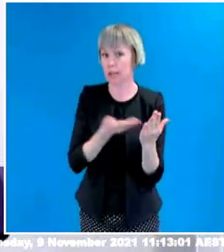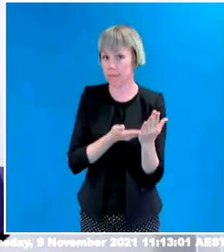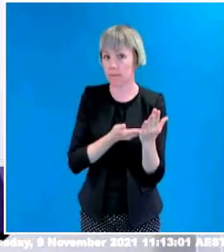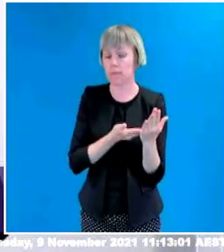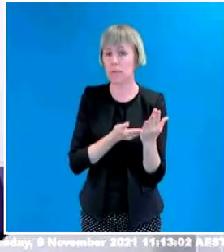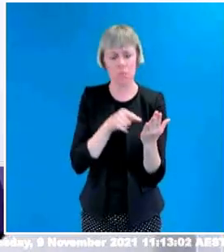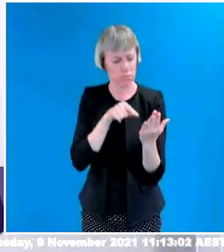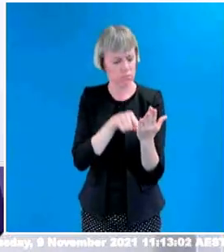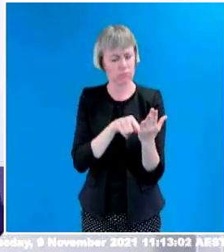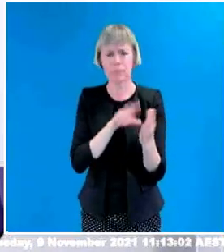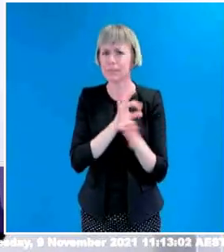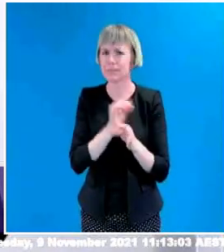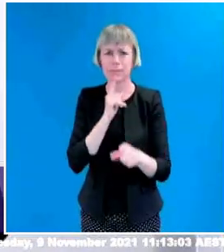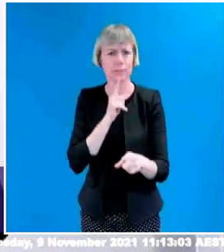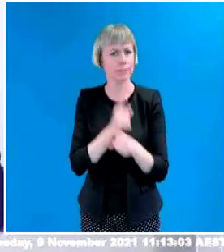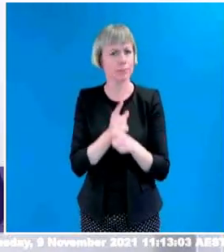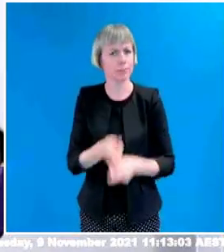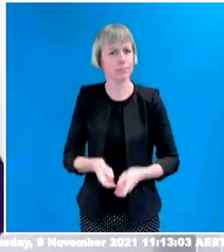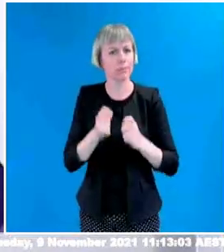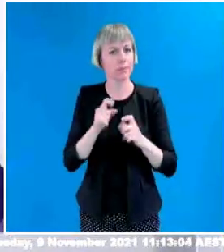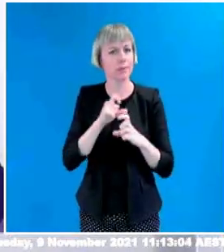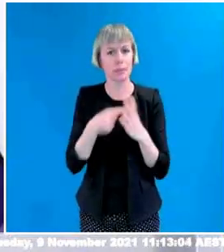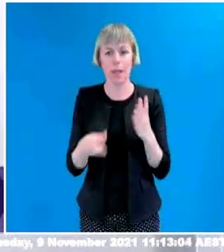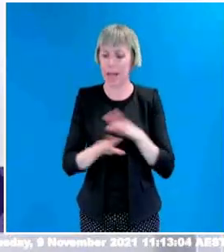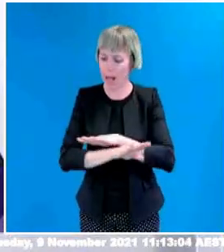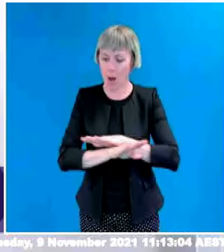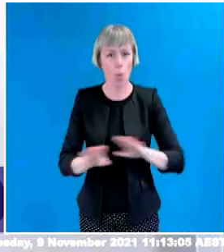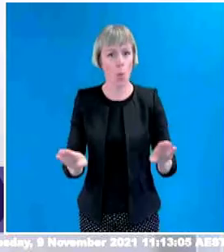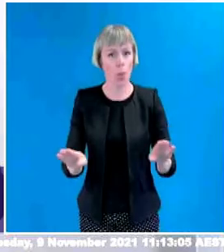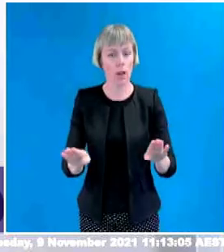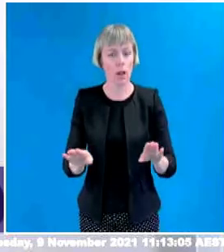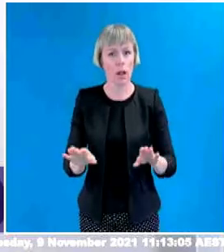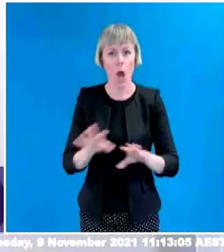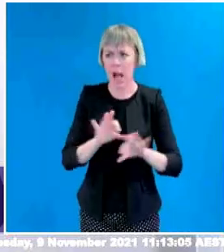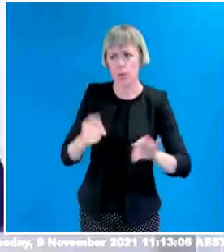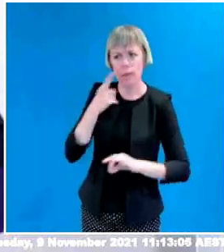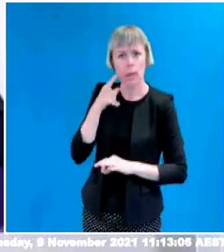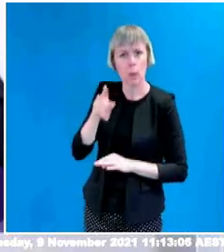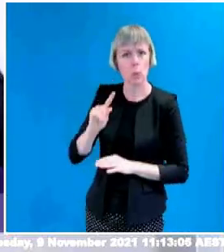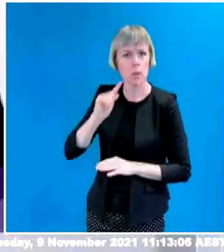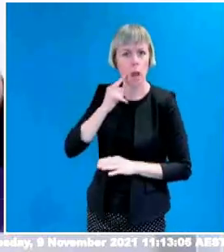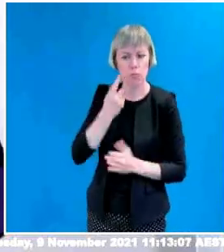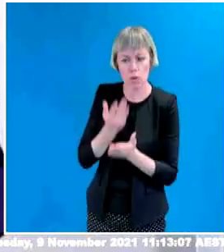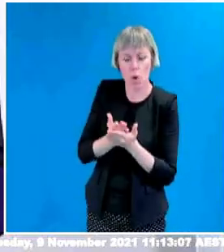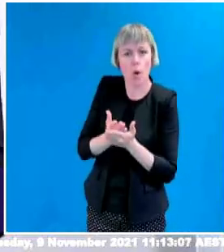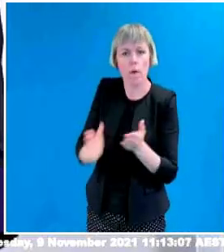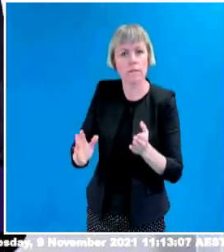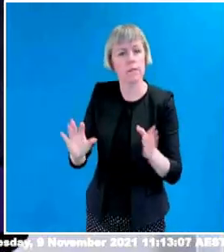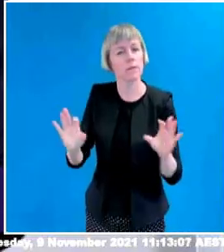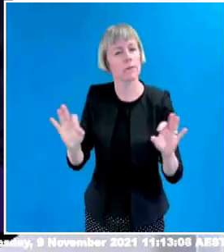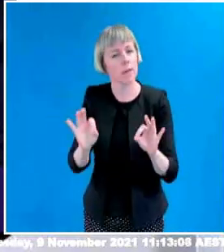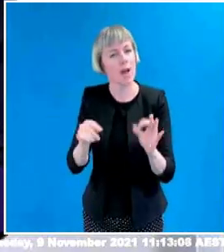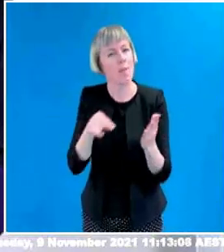disability at all. I assume that wasn't any deliberate omission, but does that reflect that